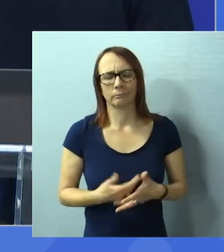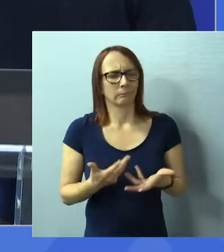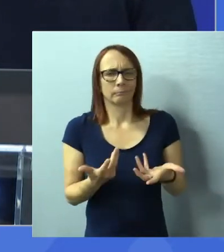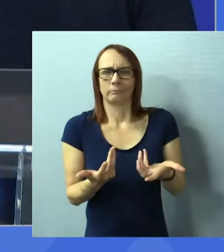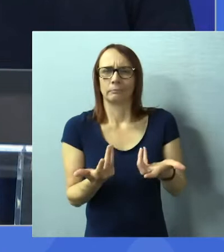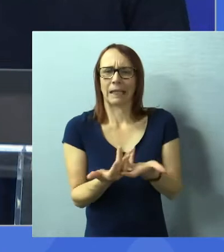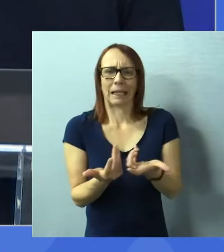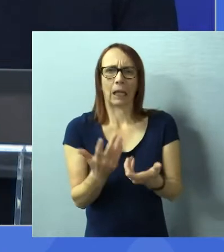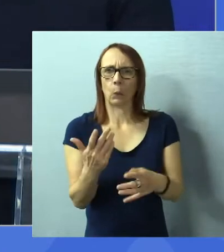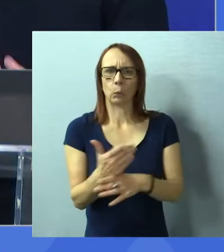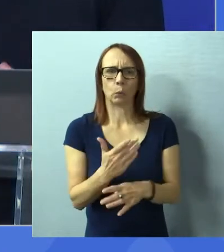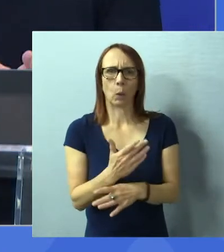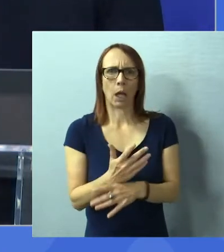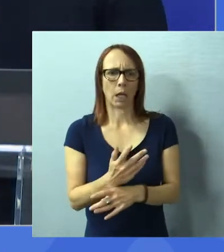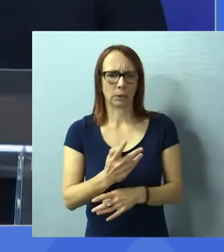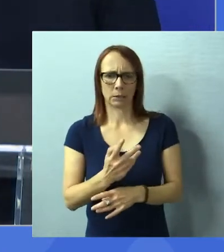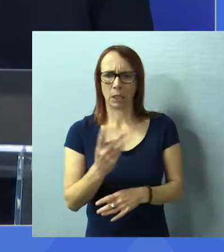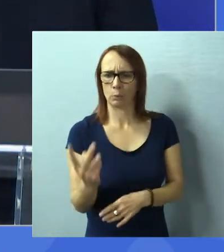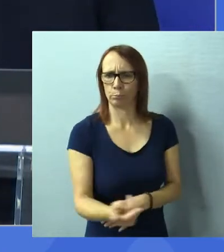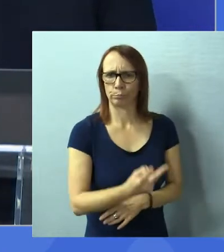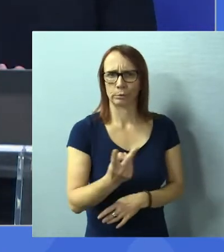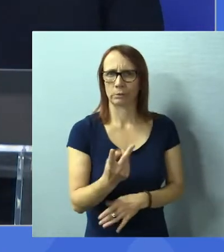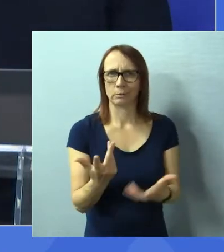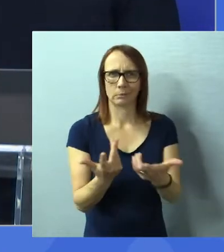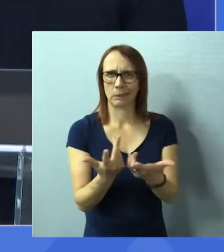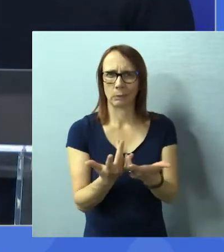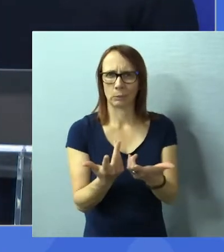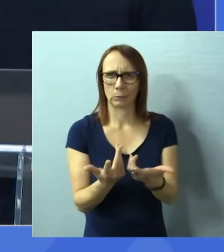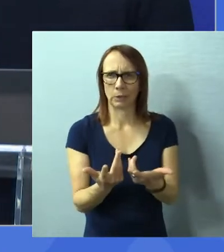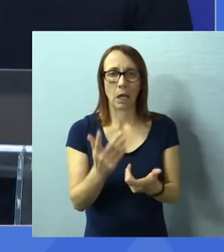Parliament's how does this what and what do we do when these Parliament size is